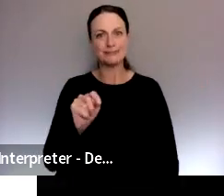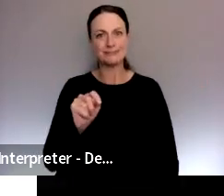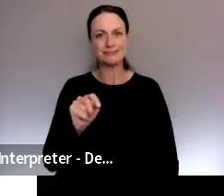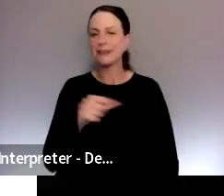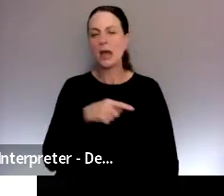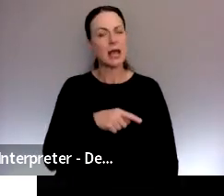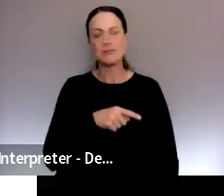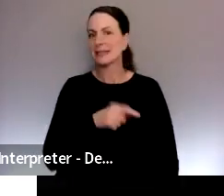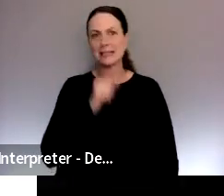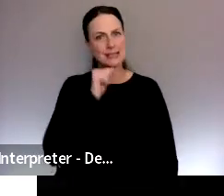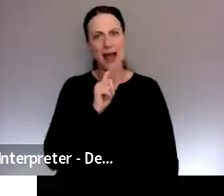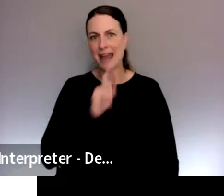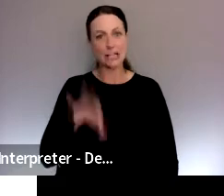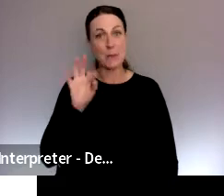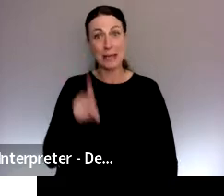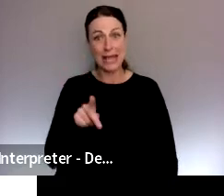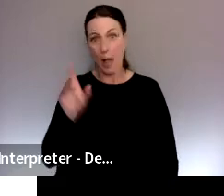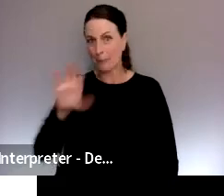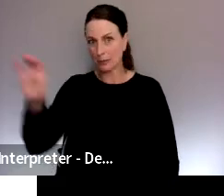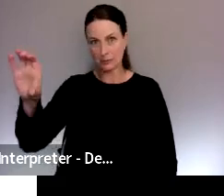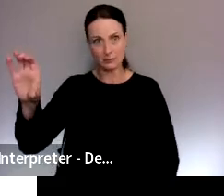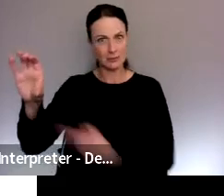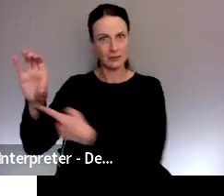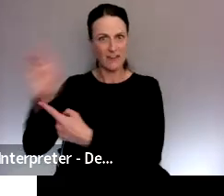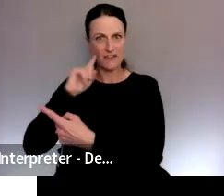and this stuff is not actually picking up